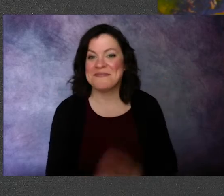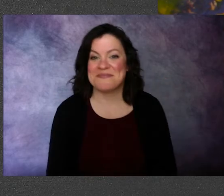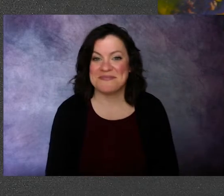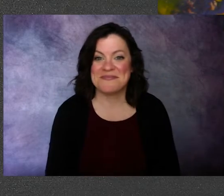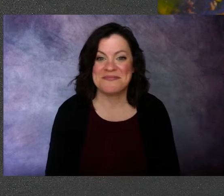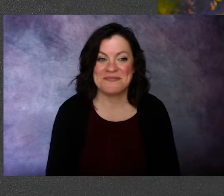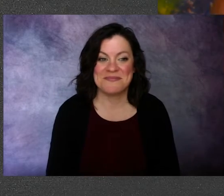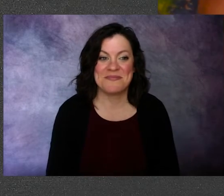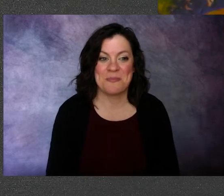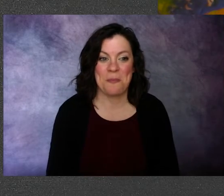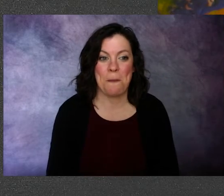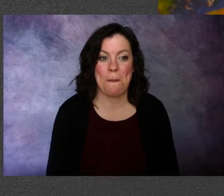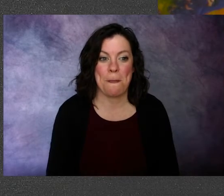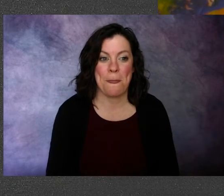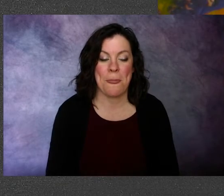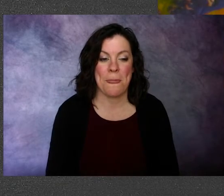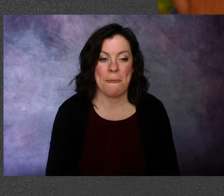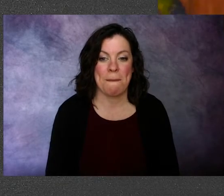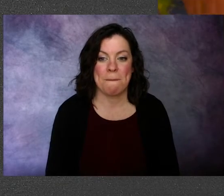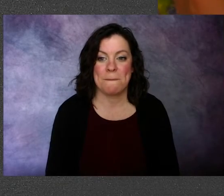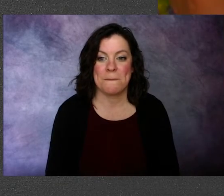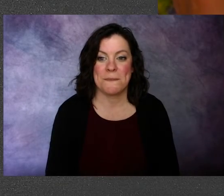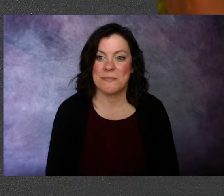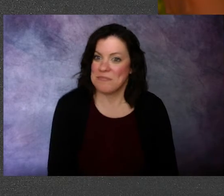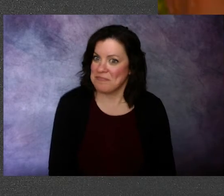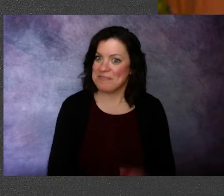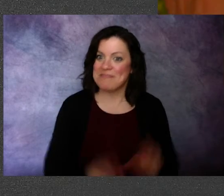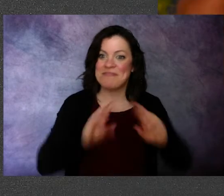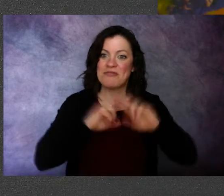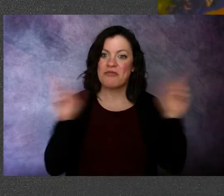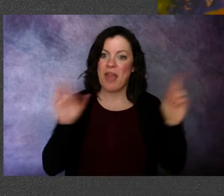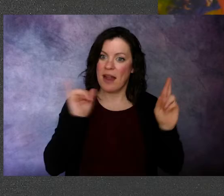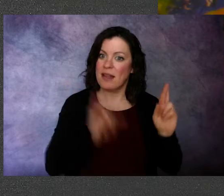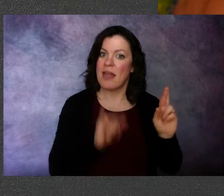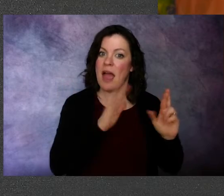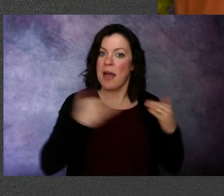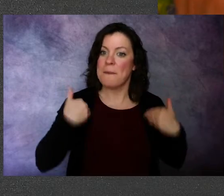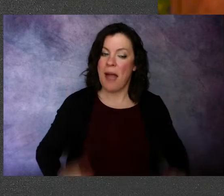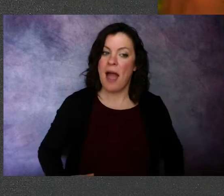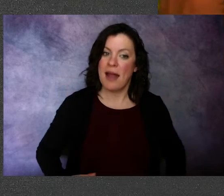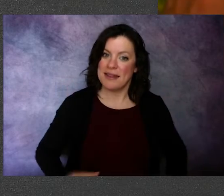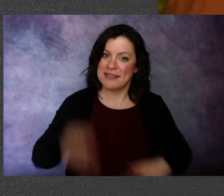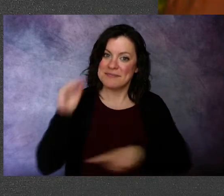I'll give it a fold. And there we go. We're getting part of our dinosaur going.